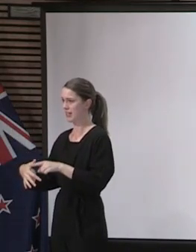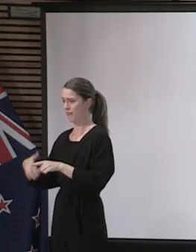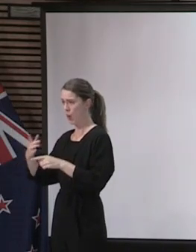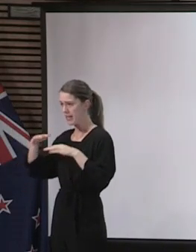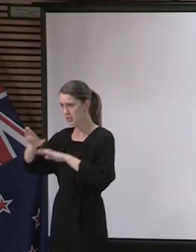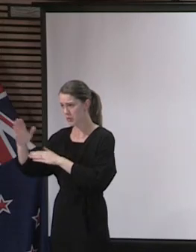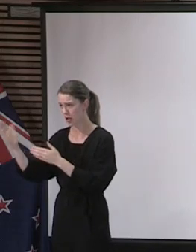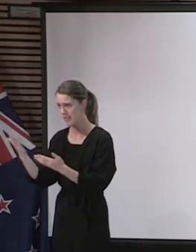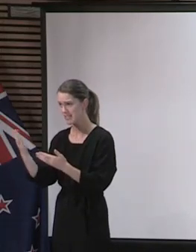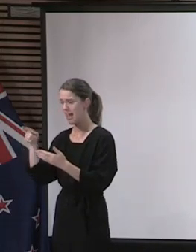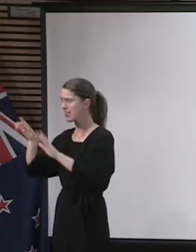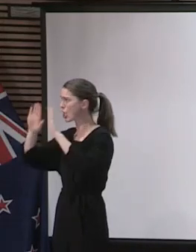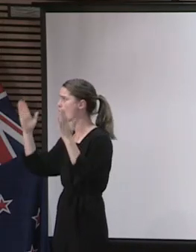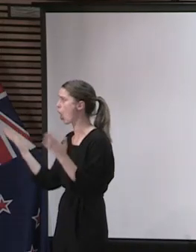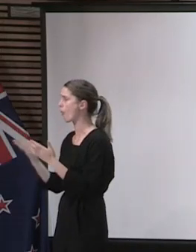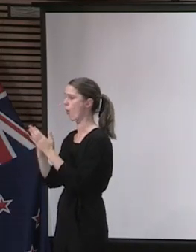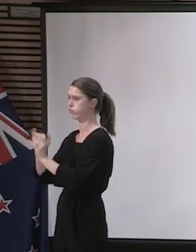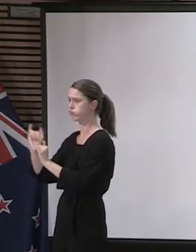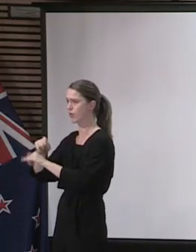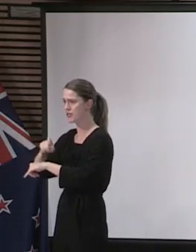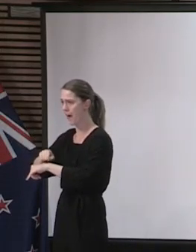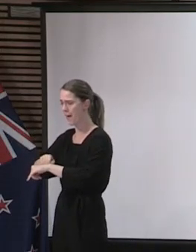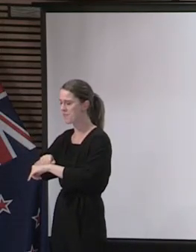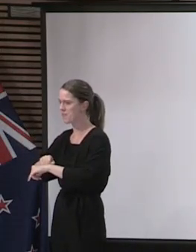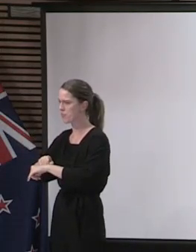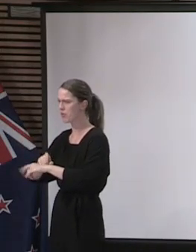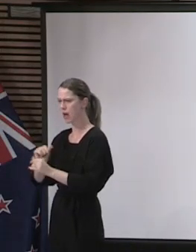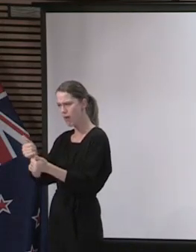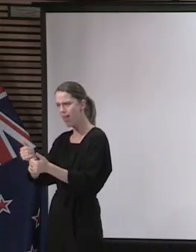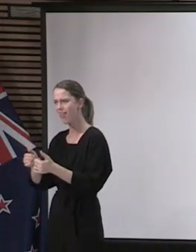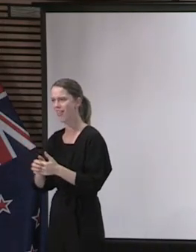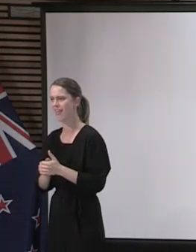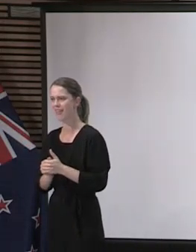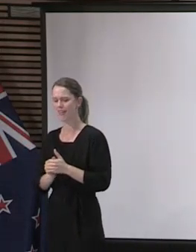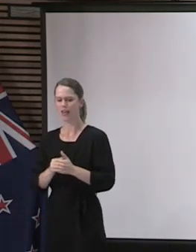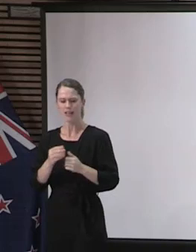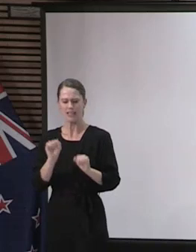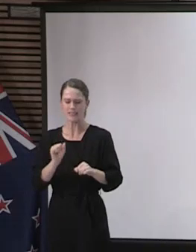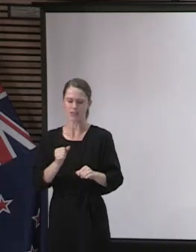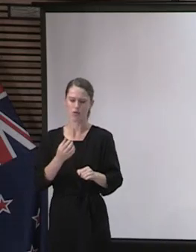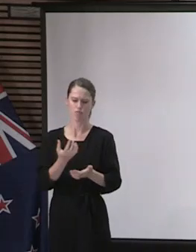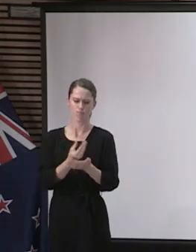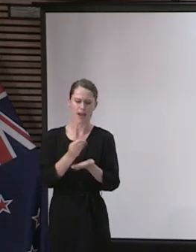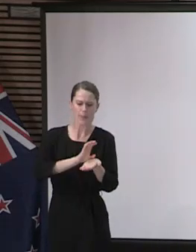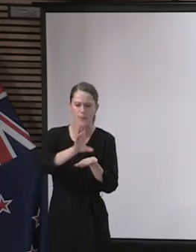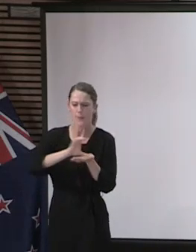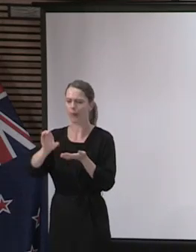suddenly have to scale up for a service that could operate nationally in a global